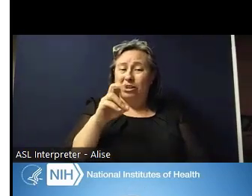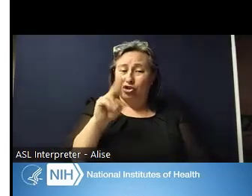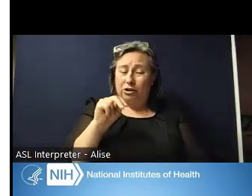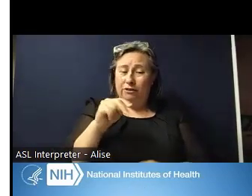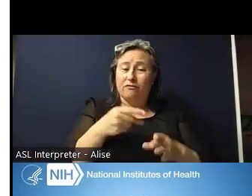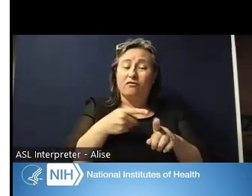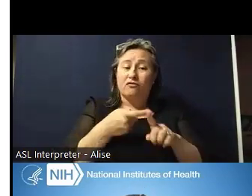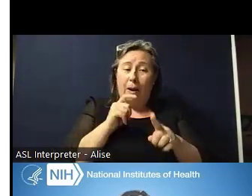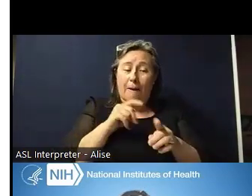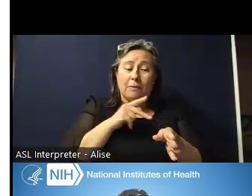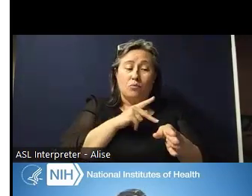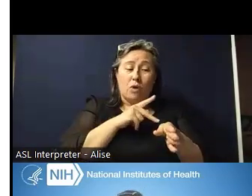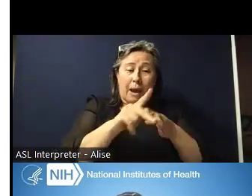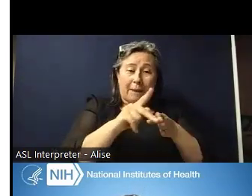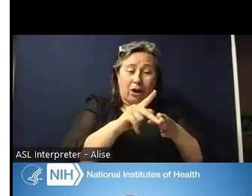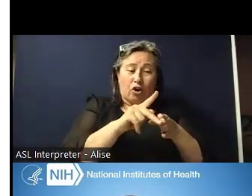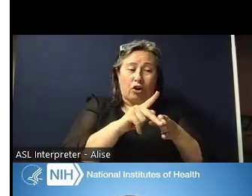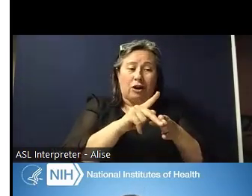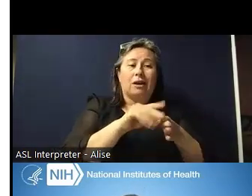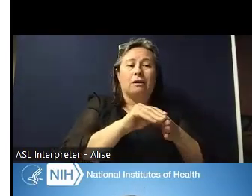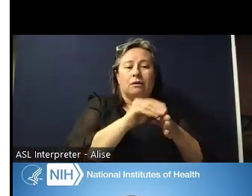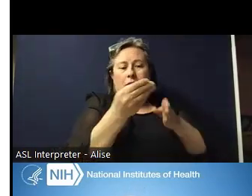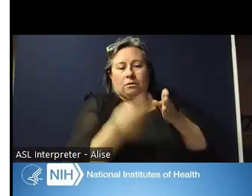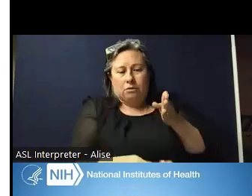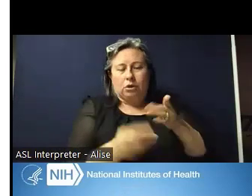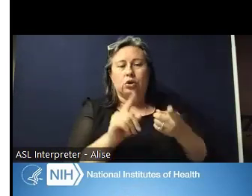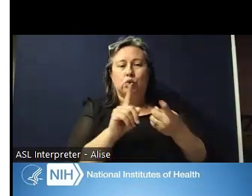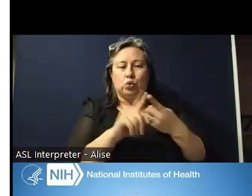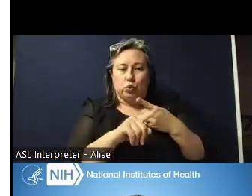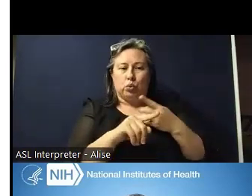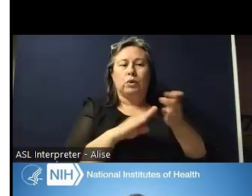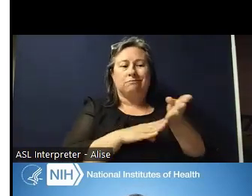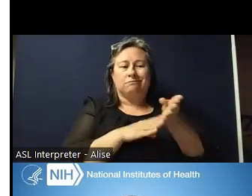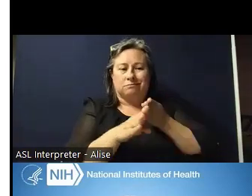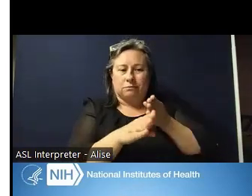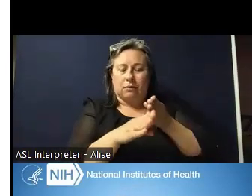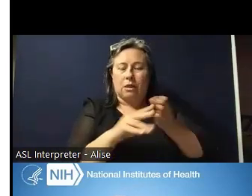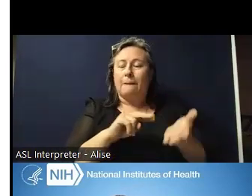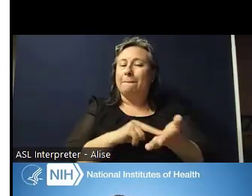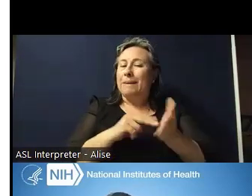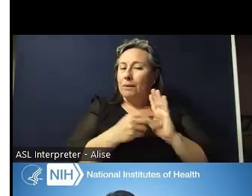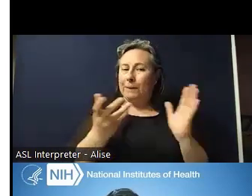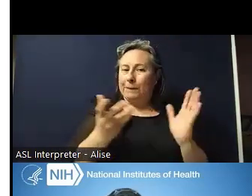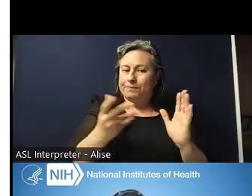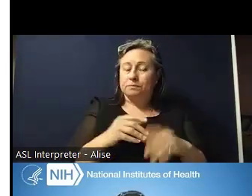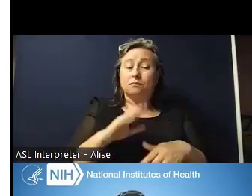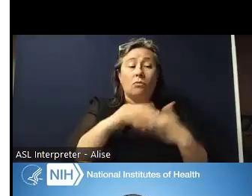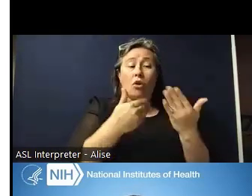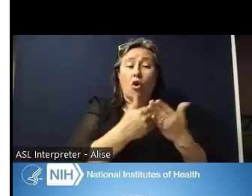flow down to the subrecipient. And what does that mean? That means that all of the standard terms and conditions